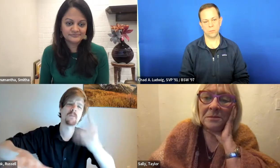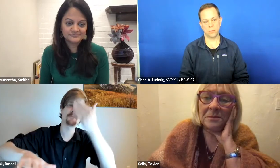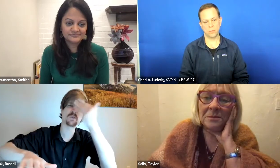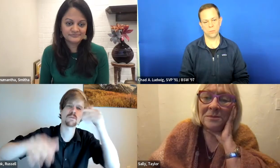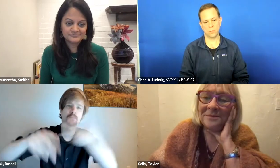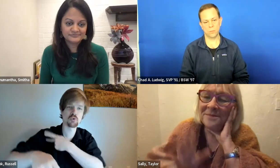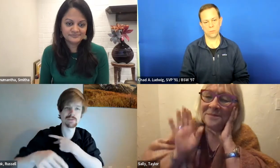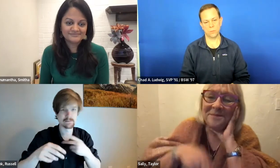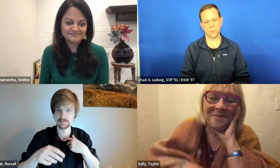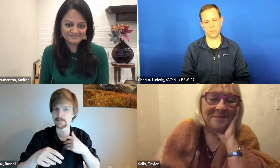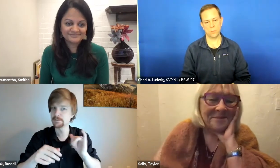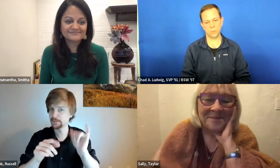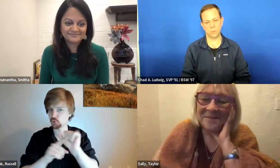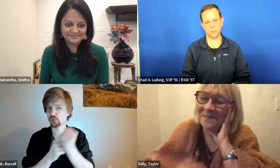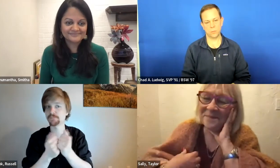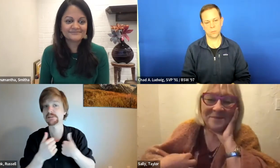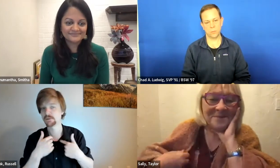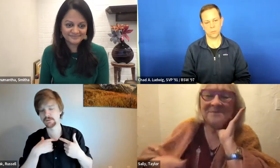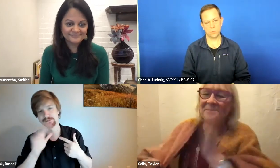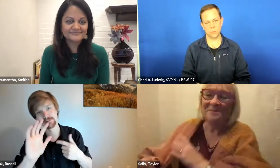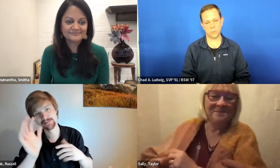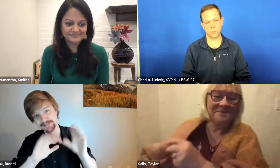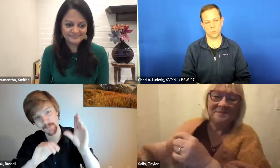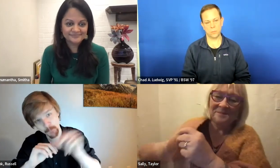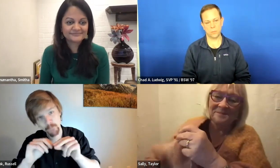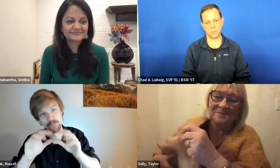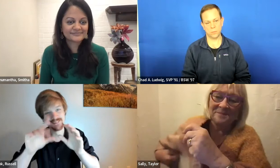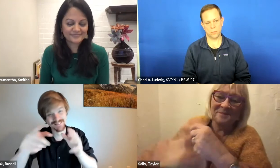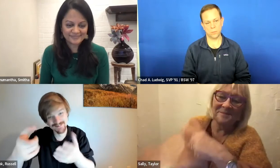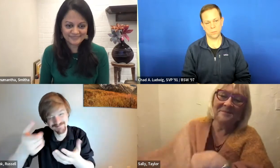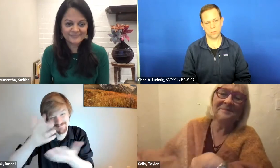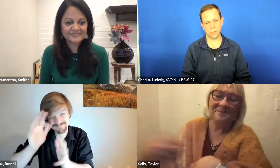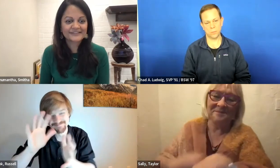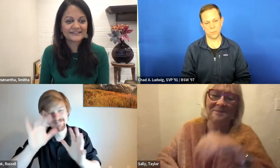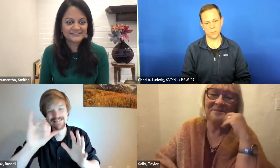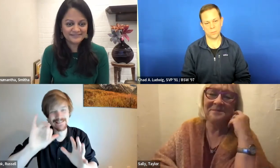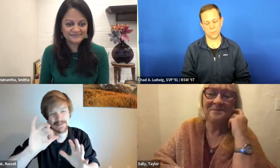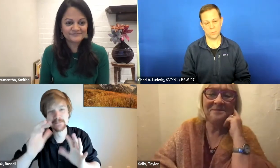In my experience, often the doctor and the provider would want to speak directly to the patient,